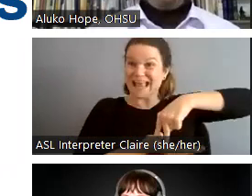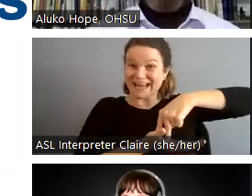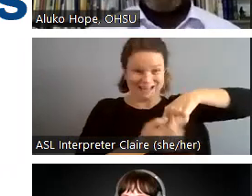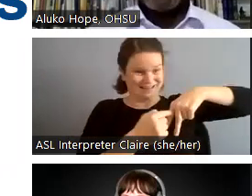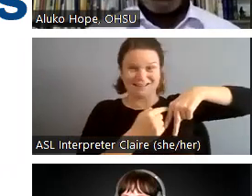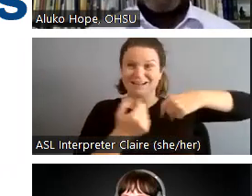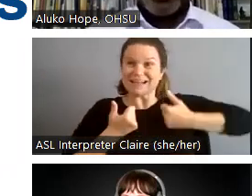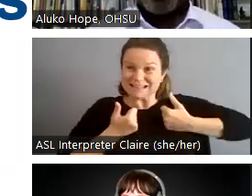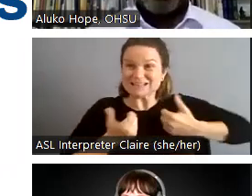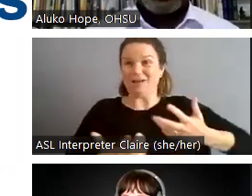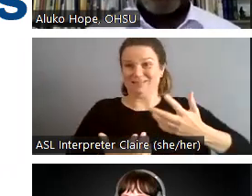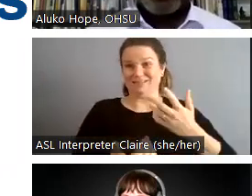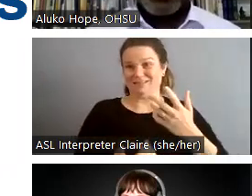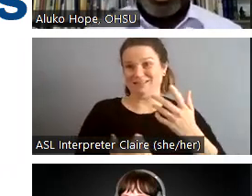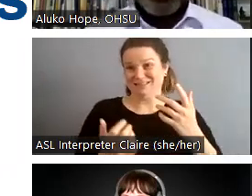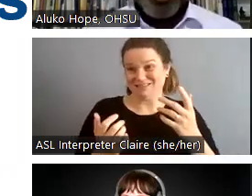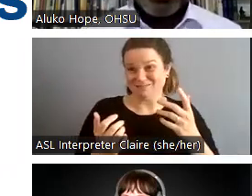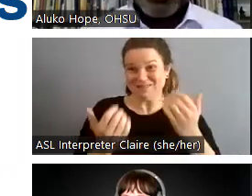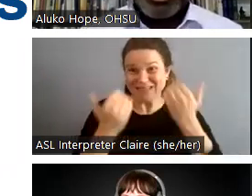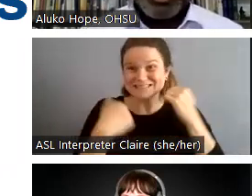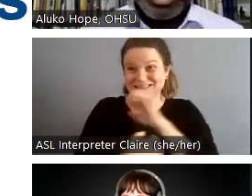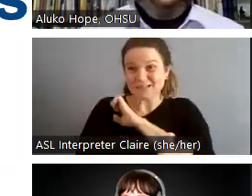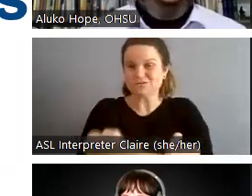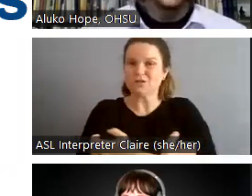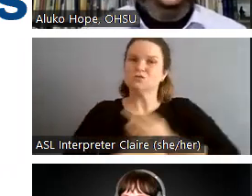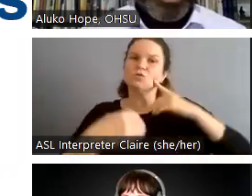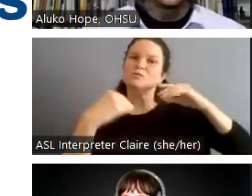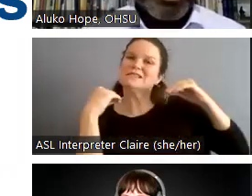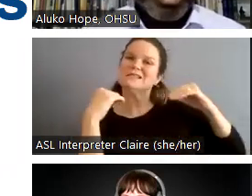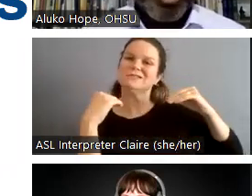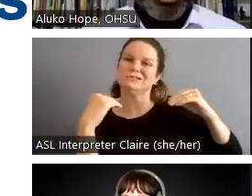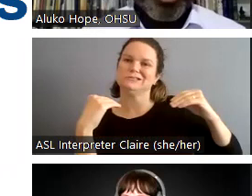so teaching people how, what parts of the the posture is using a lot of their